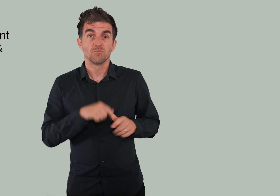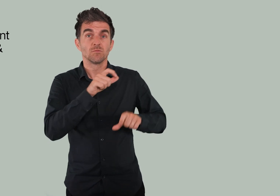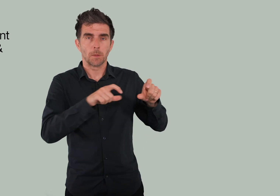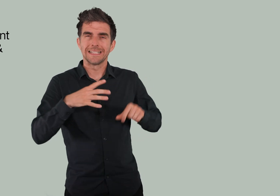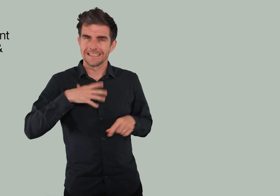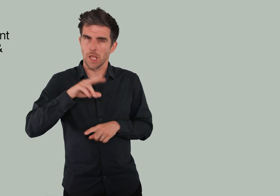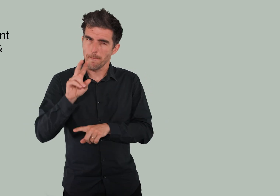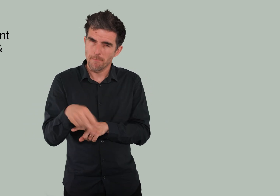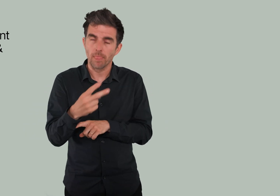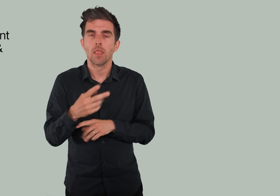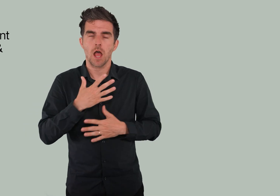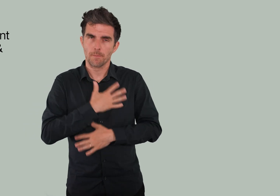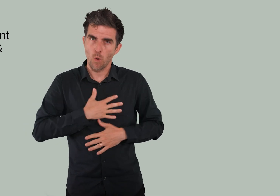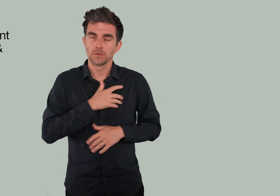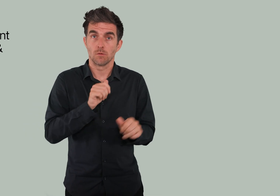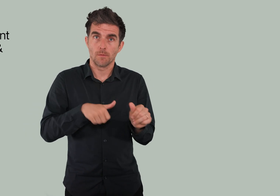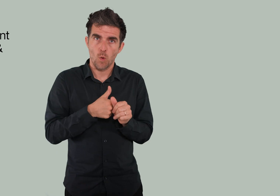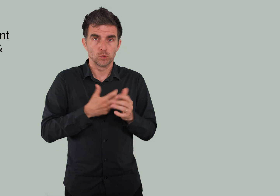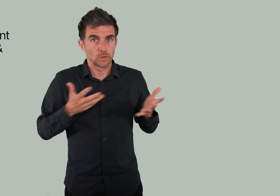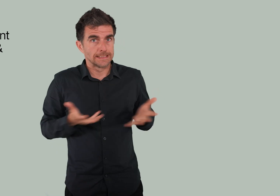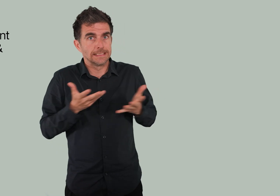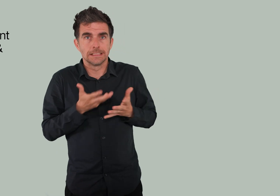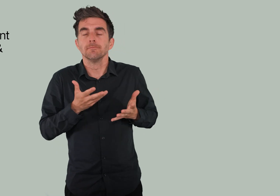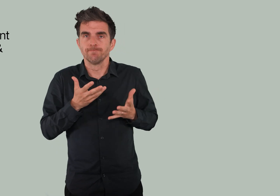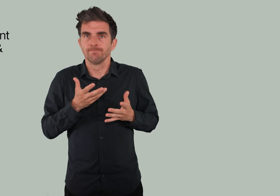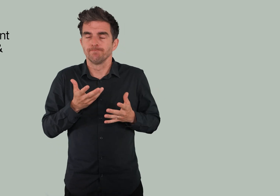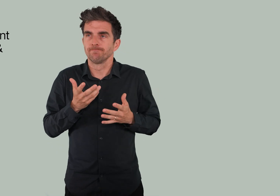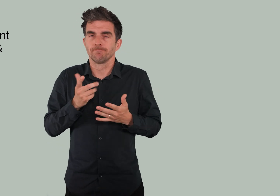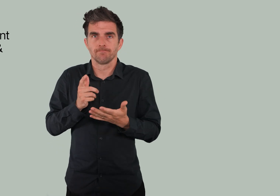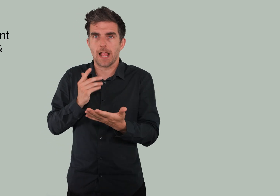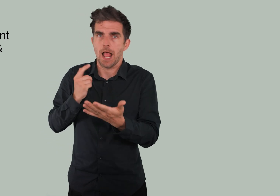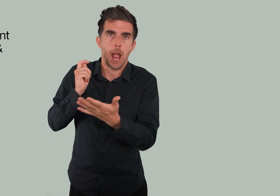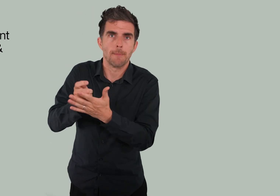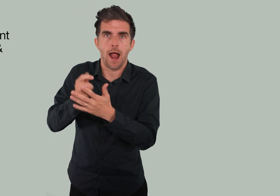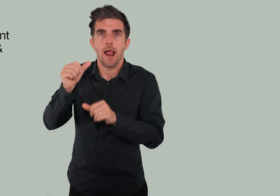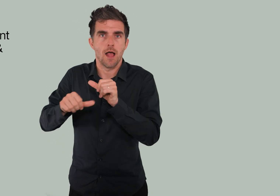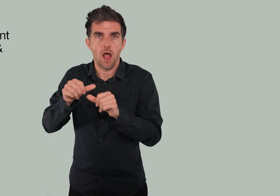Customers need both emotional support to motivate them to request an appeal